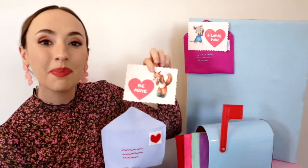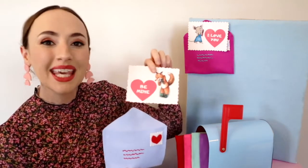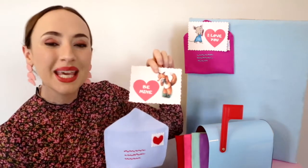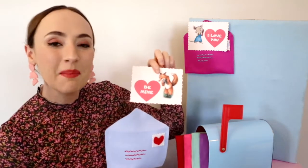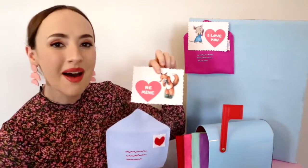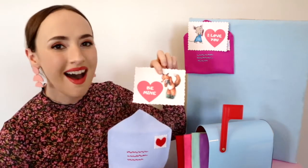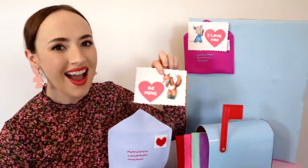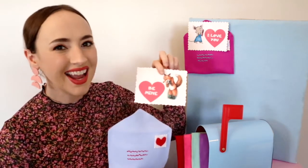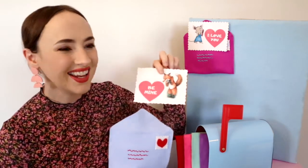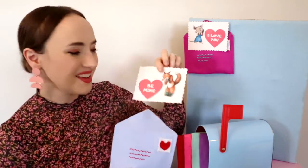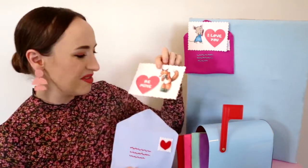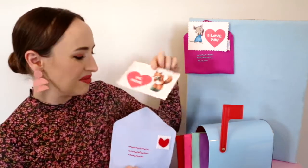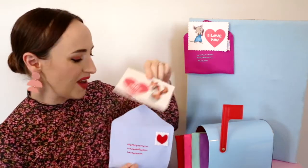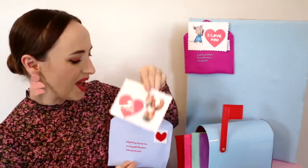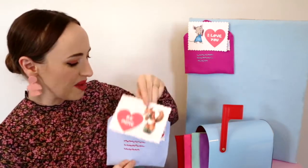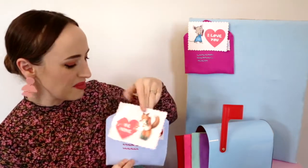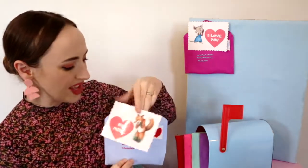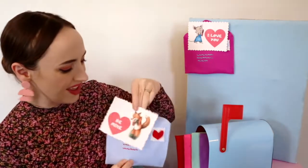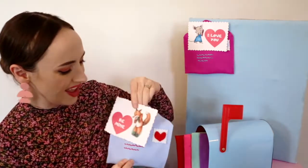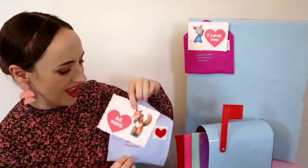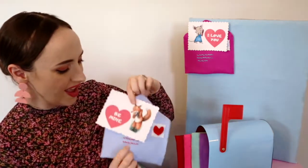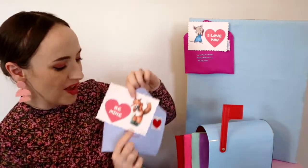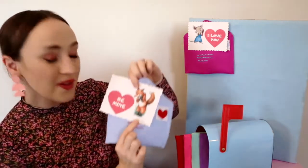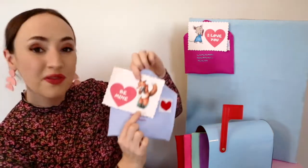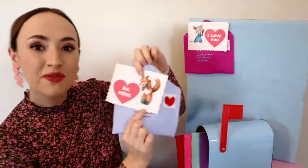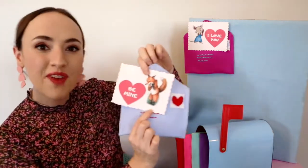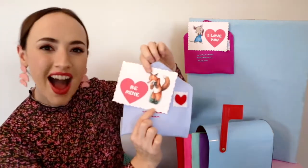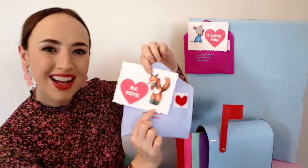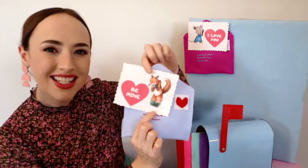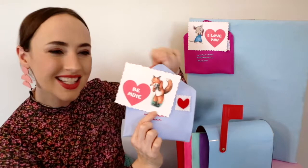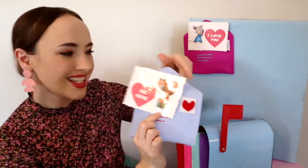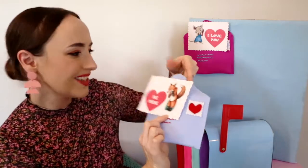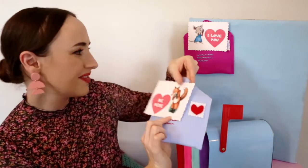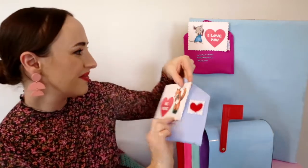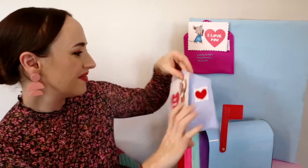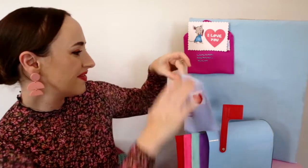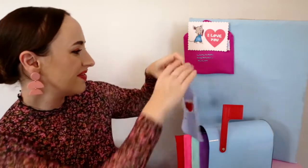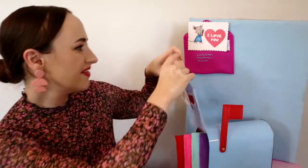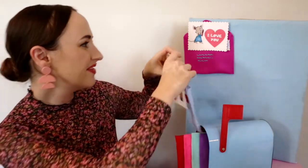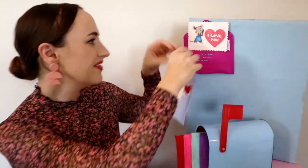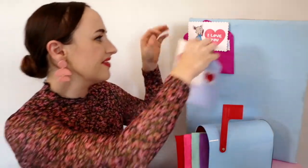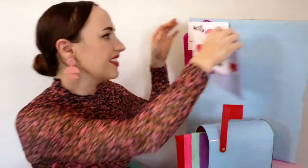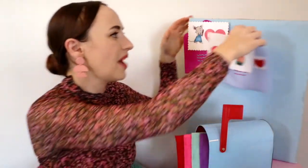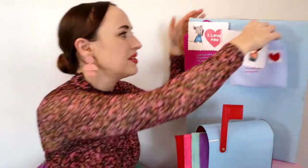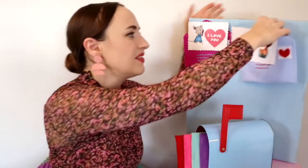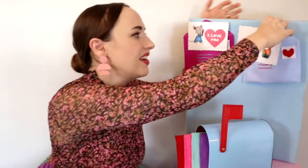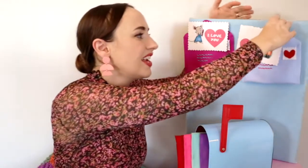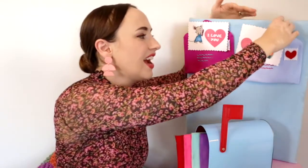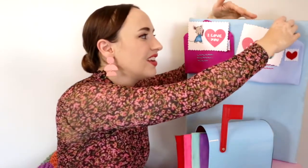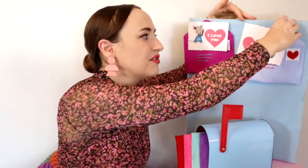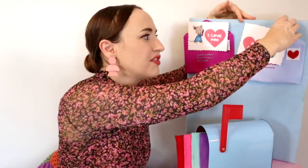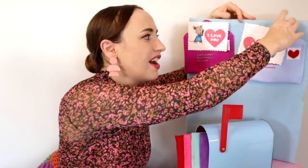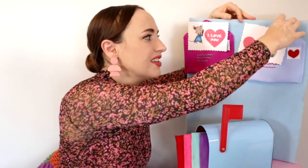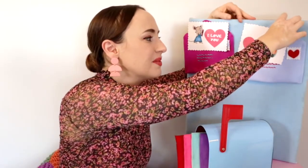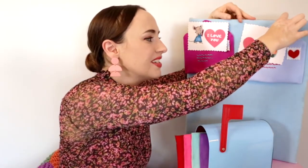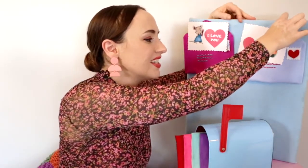"Be Mine" From, Fox Well that was very kind of Fox, wasn't it?